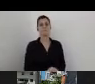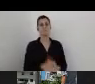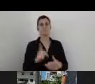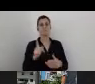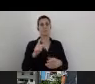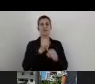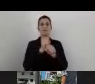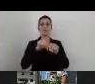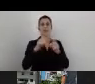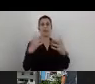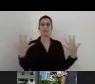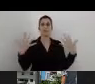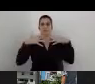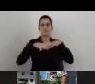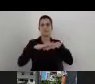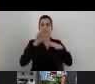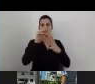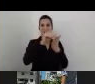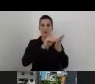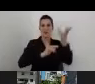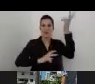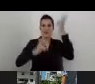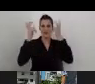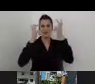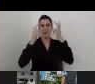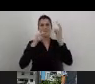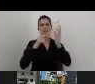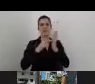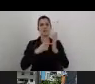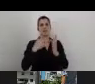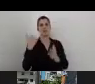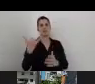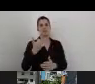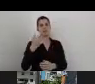because we always had this view that for big companies,